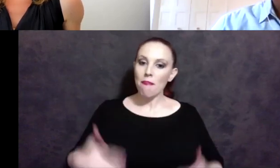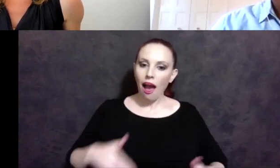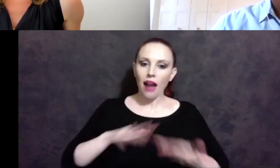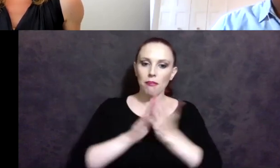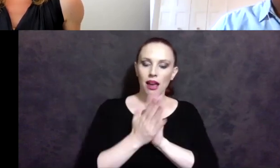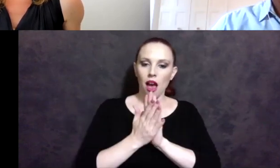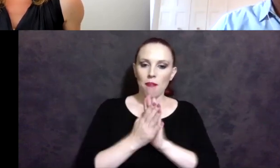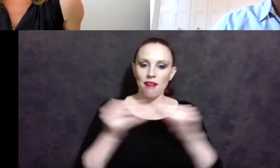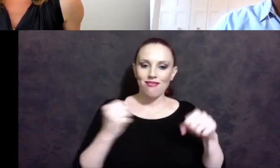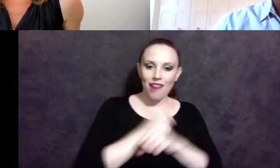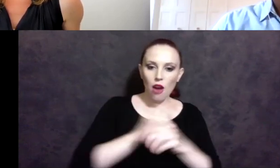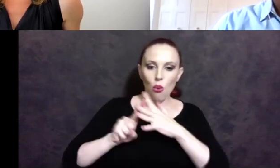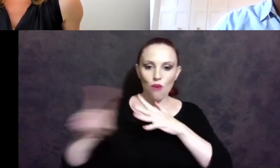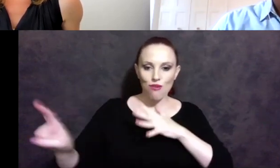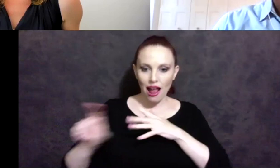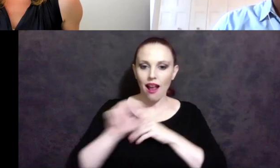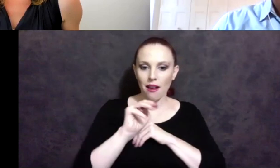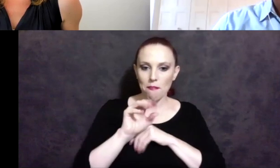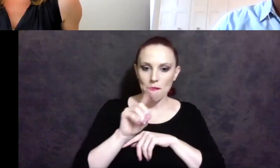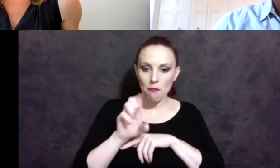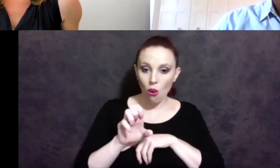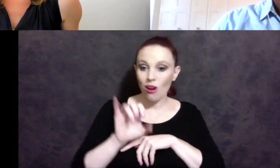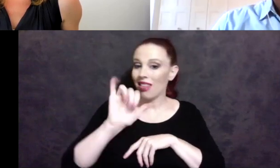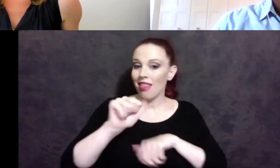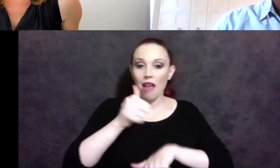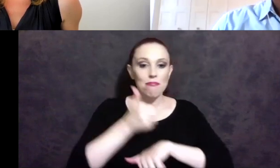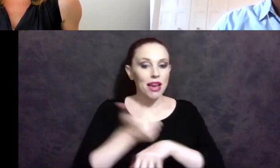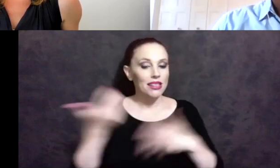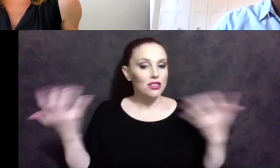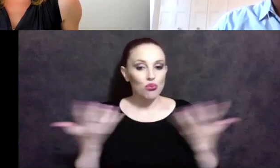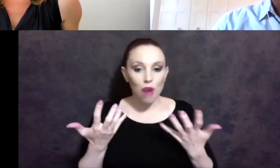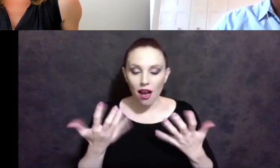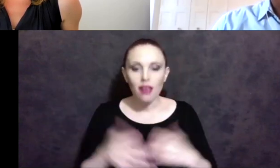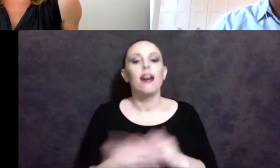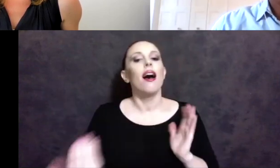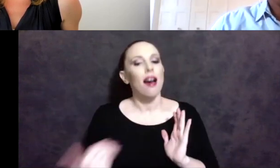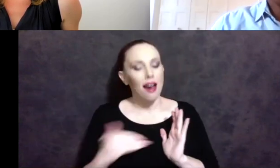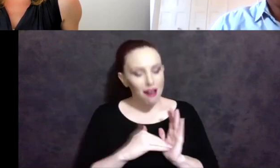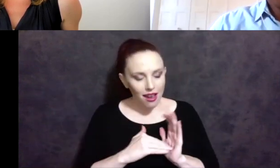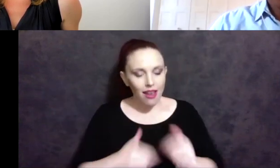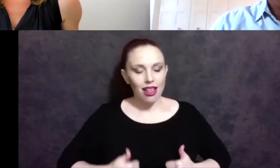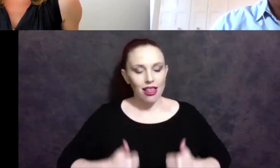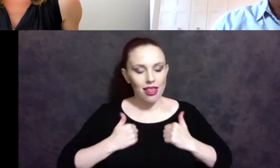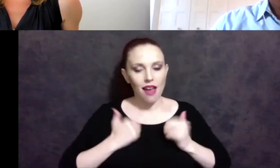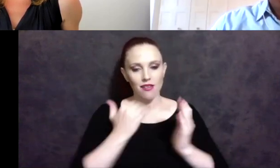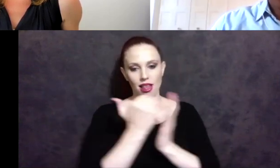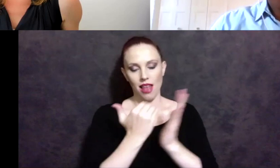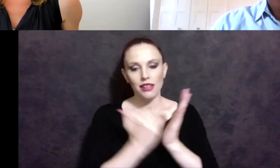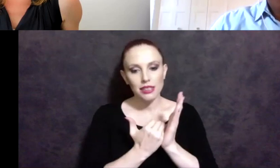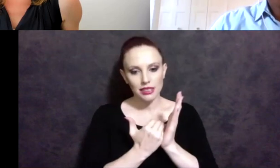know, largely what that was based on is those life lessons where I learned that my skin